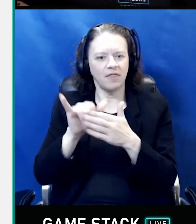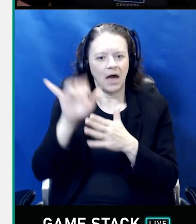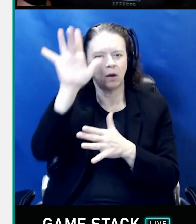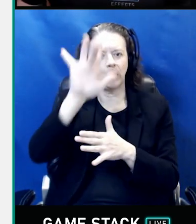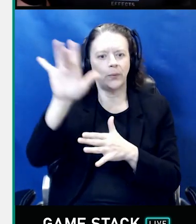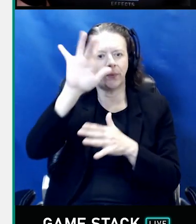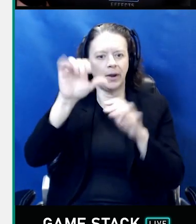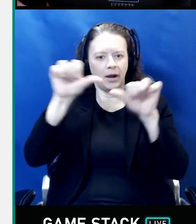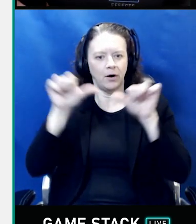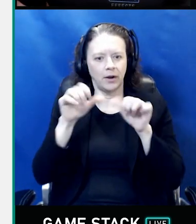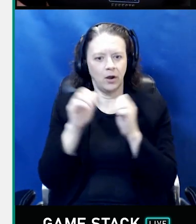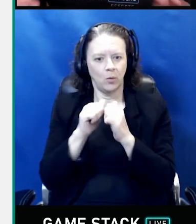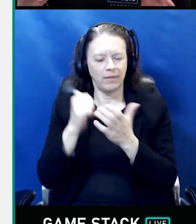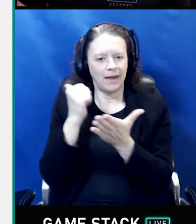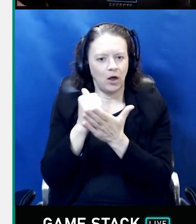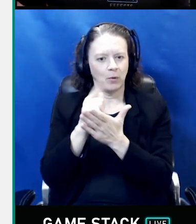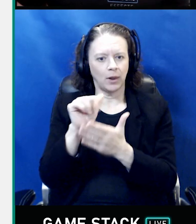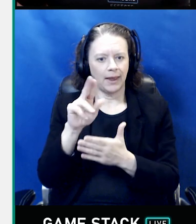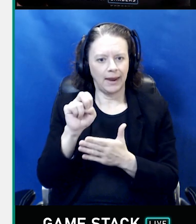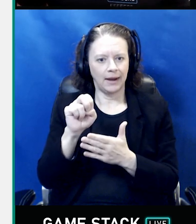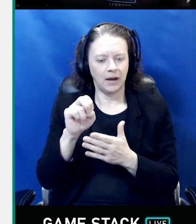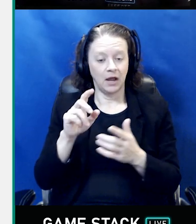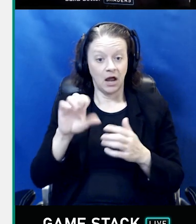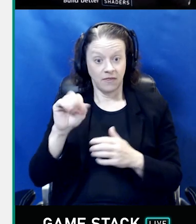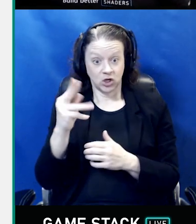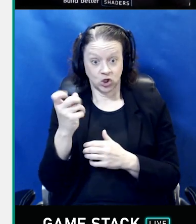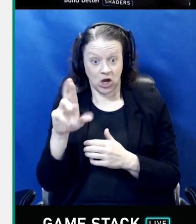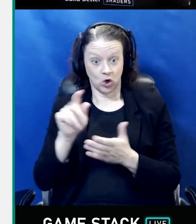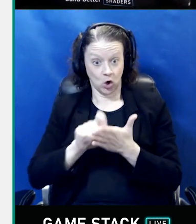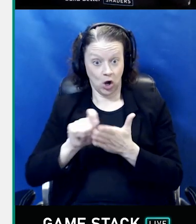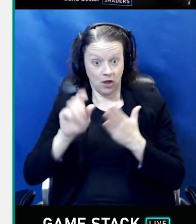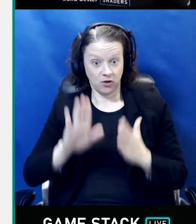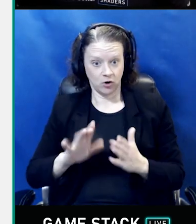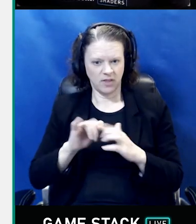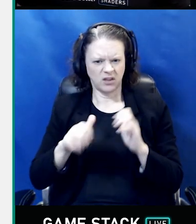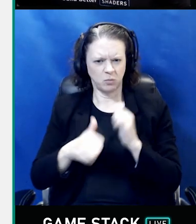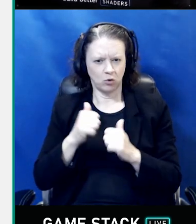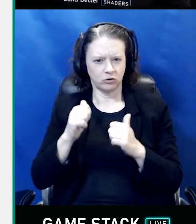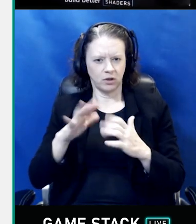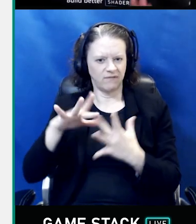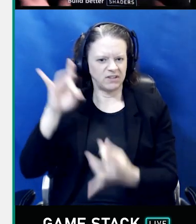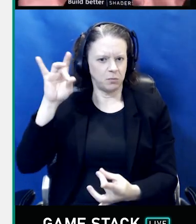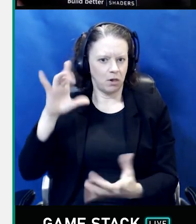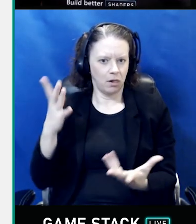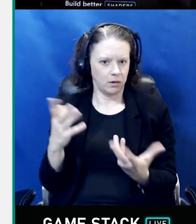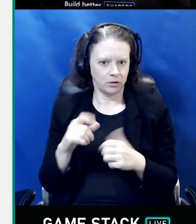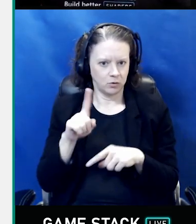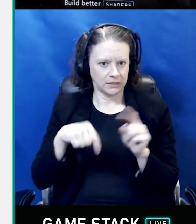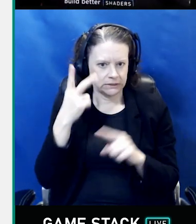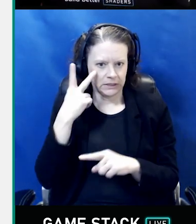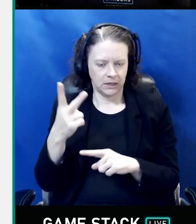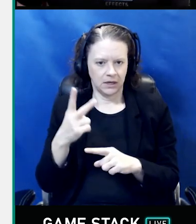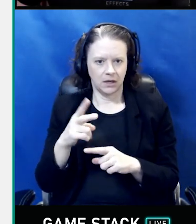and it is mostly invisible to the shader author. Render target rights are disabled and he writes the UAVs,